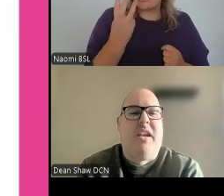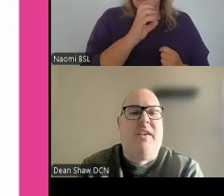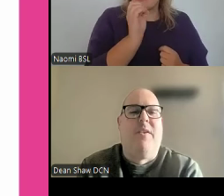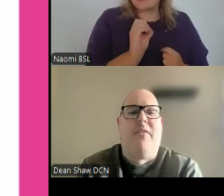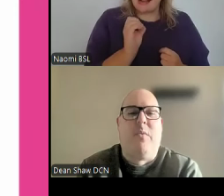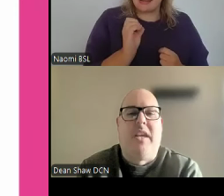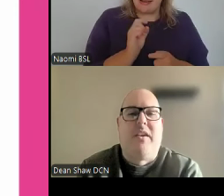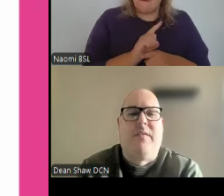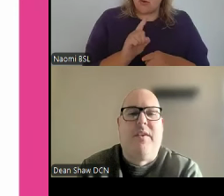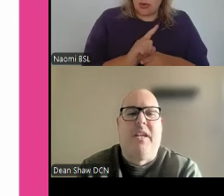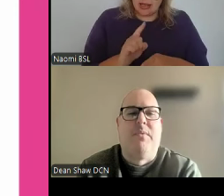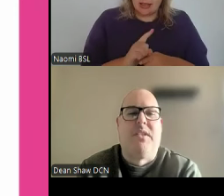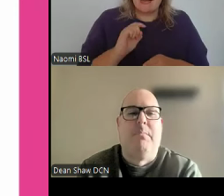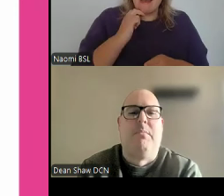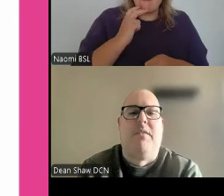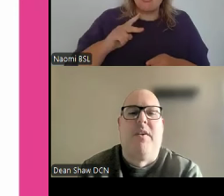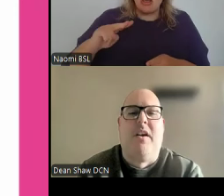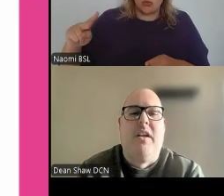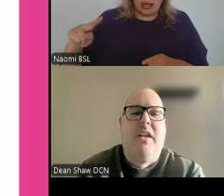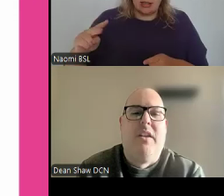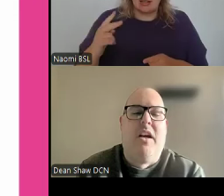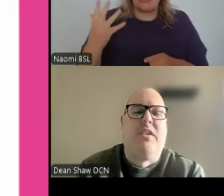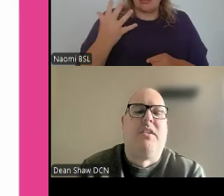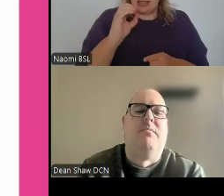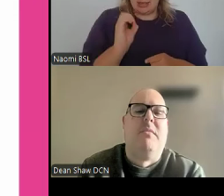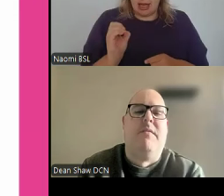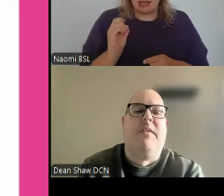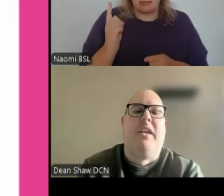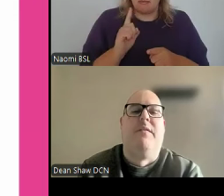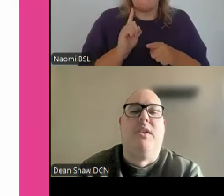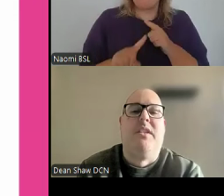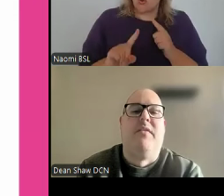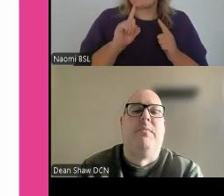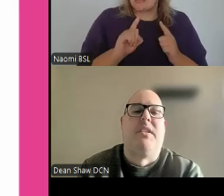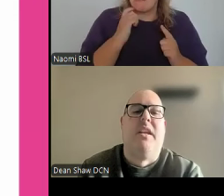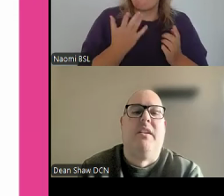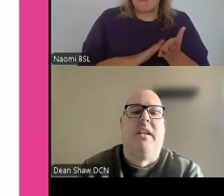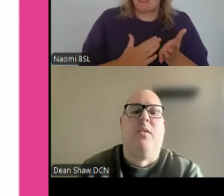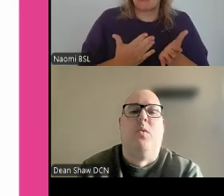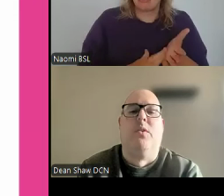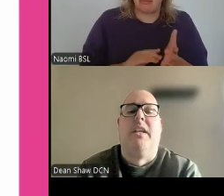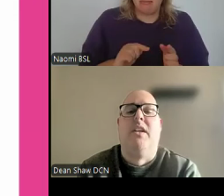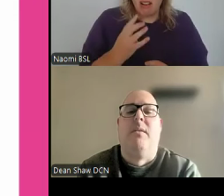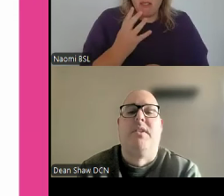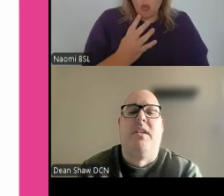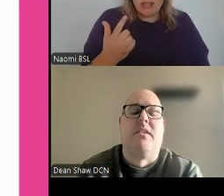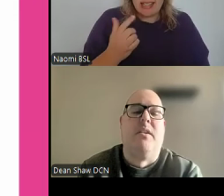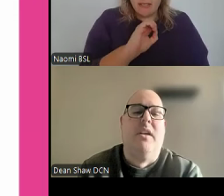Every other week, 15%. By far, the largest is monthly, at 47%, and then quarterly at 9%.